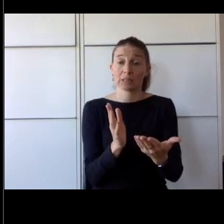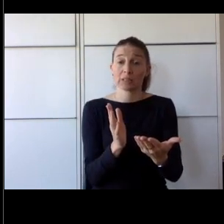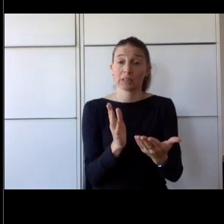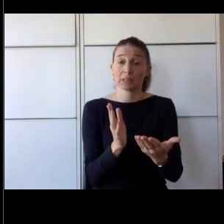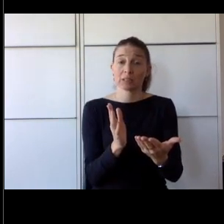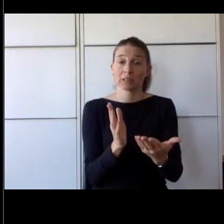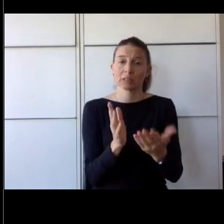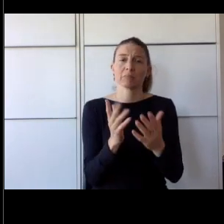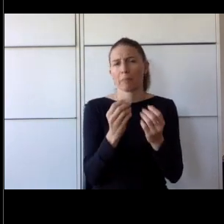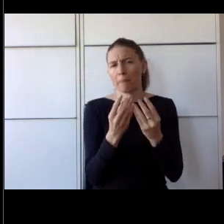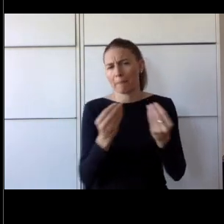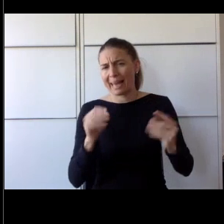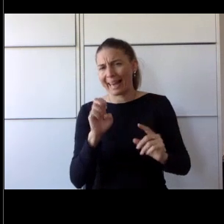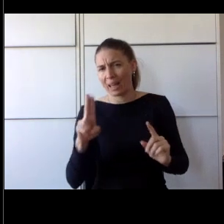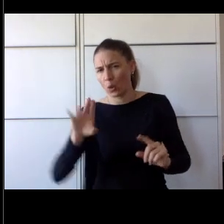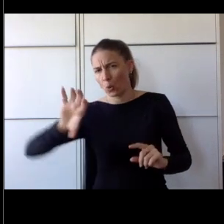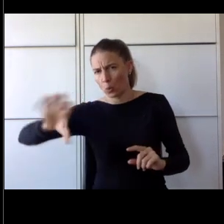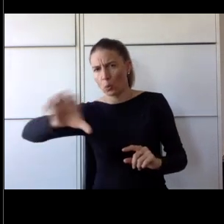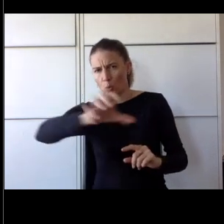but unfortunately not as much as we'd like